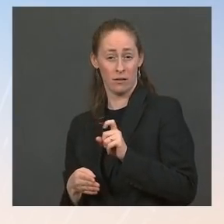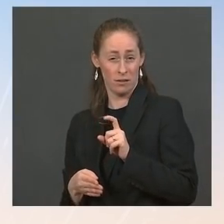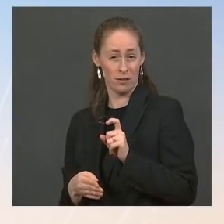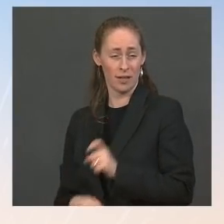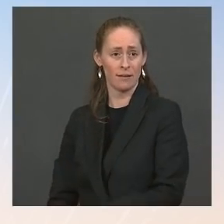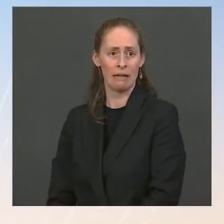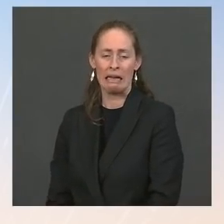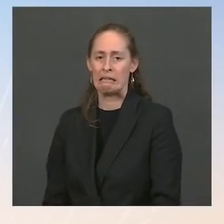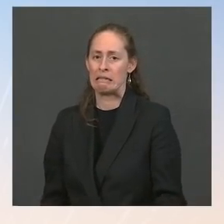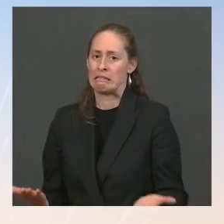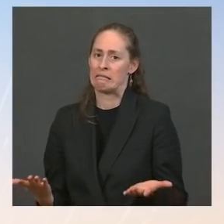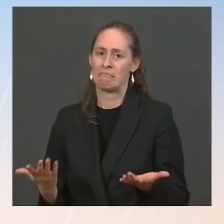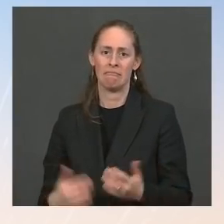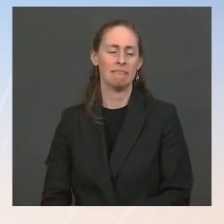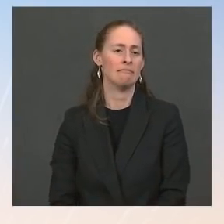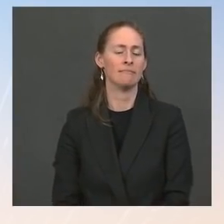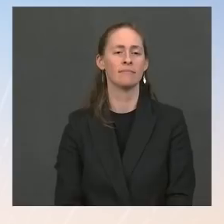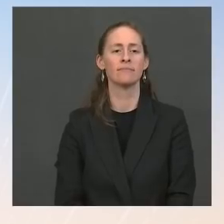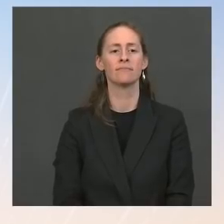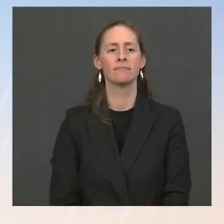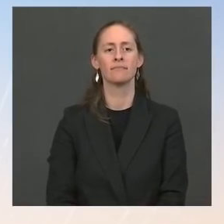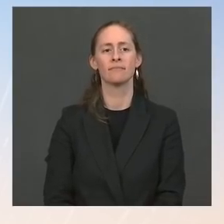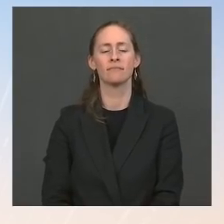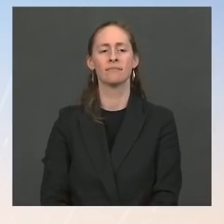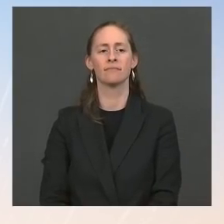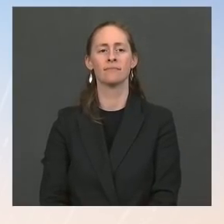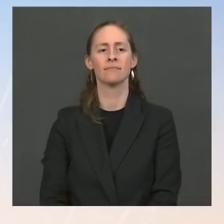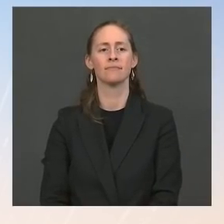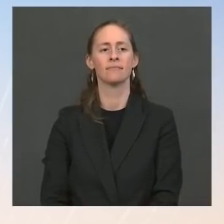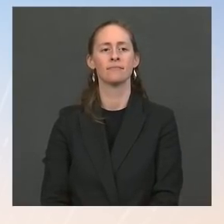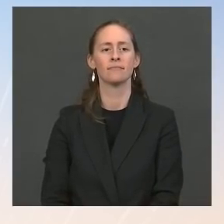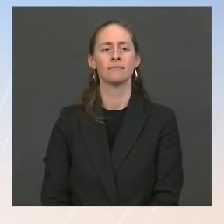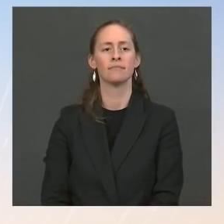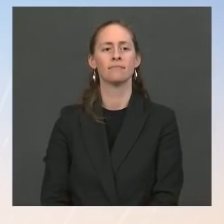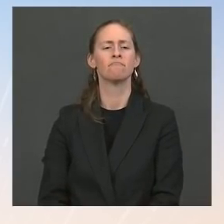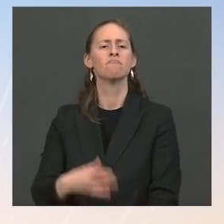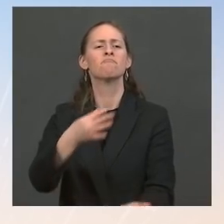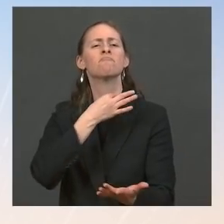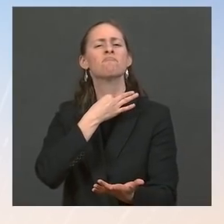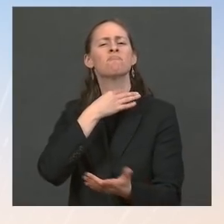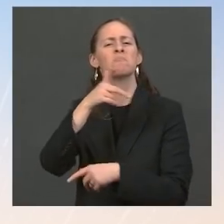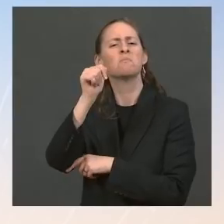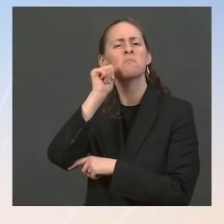The Press: On -- and one other question: Can you share some details about tomorrow? You know, it's a swing state.